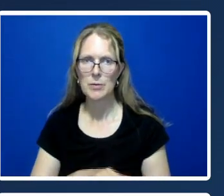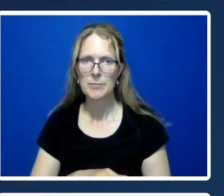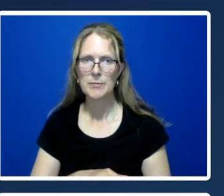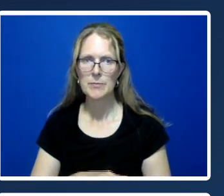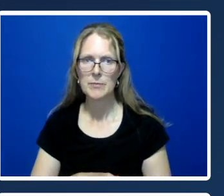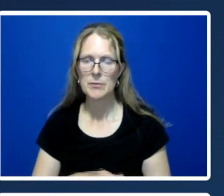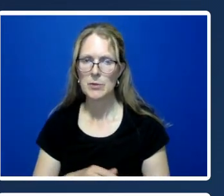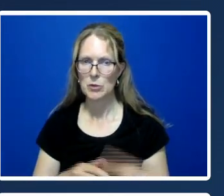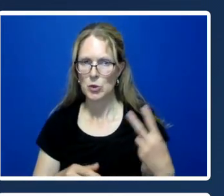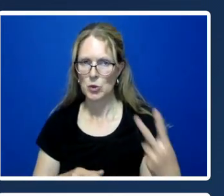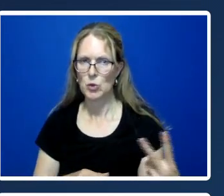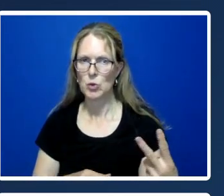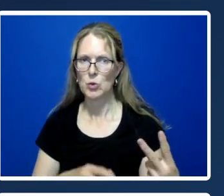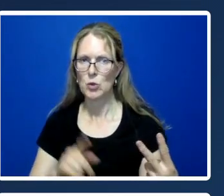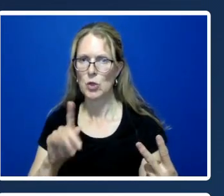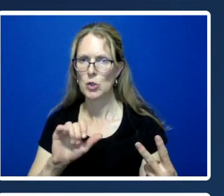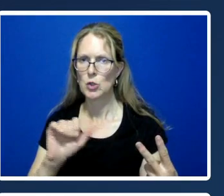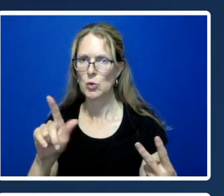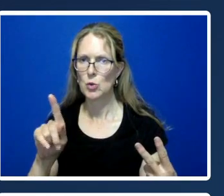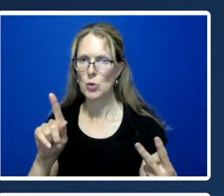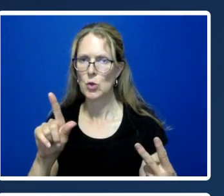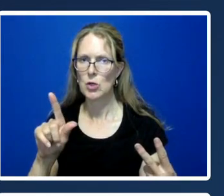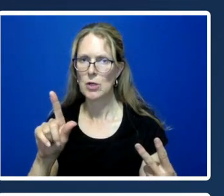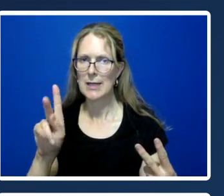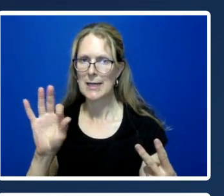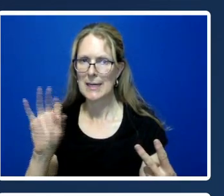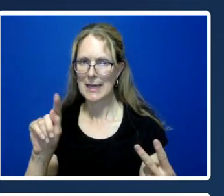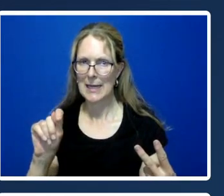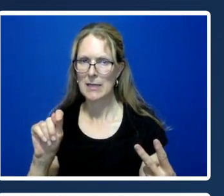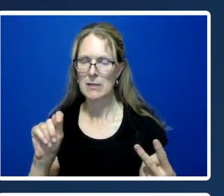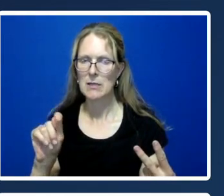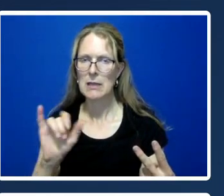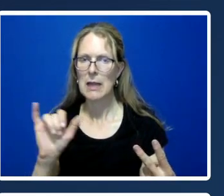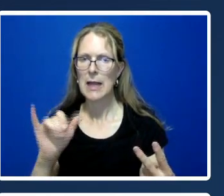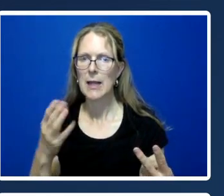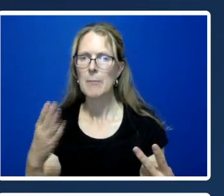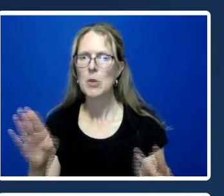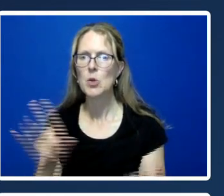which act as a blueprint for this work. Cooper Hewitt's version also is available